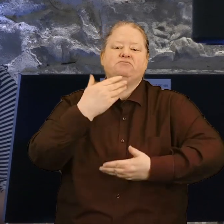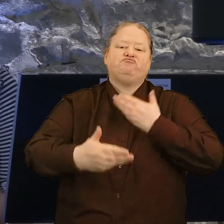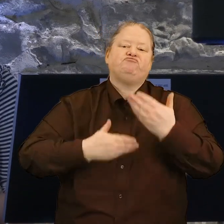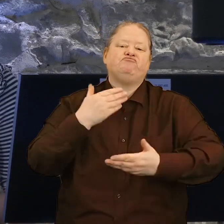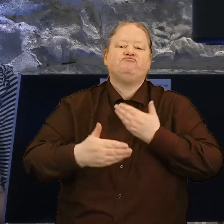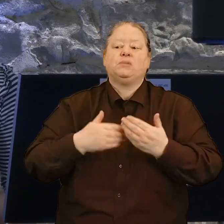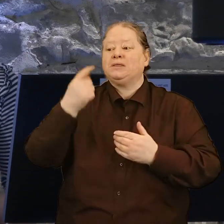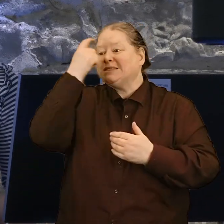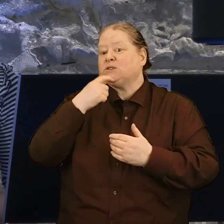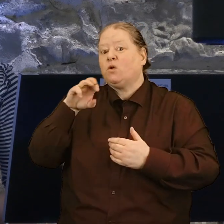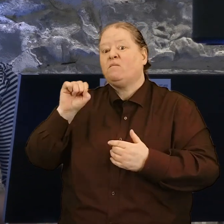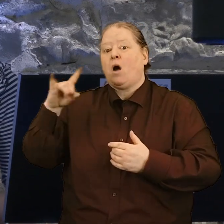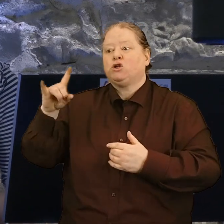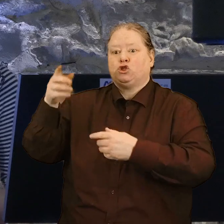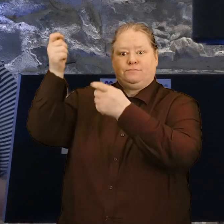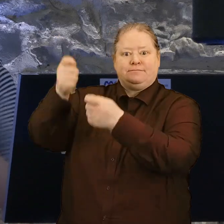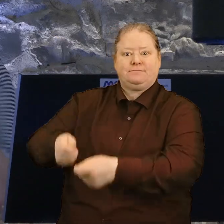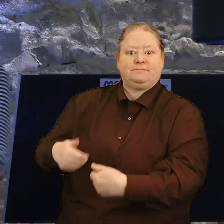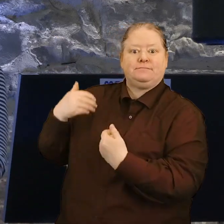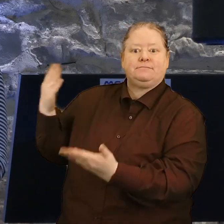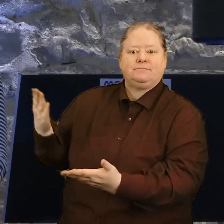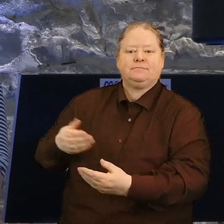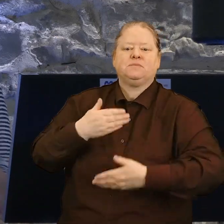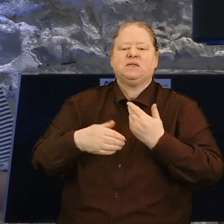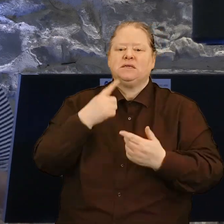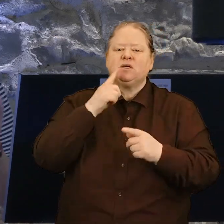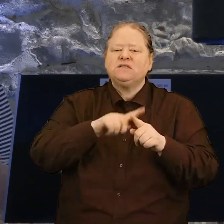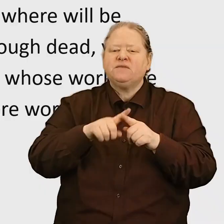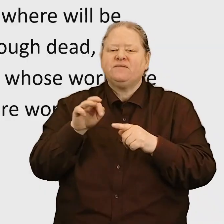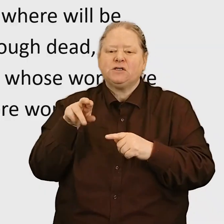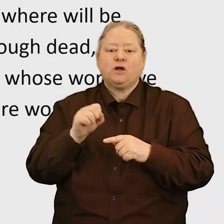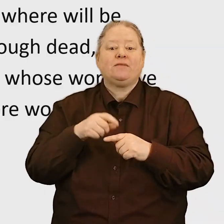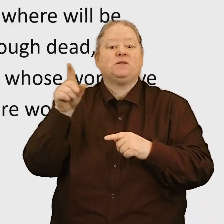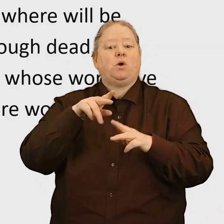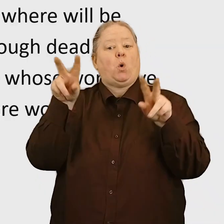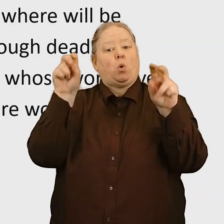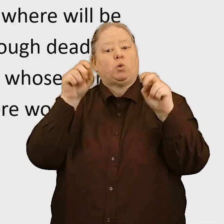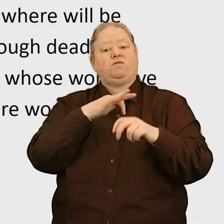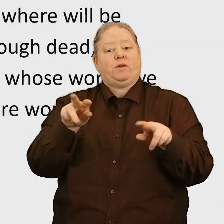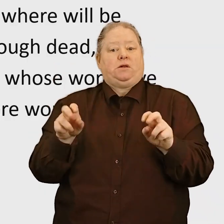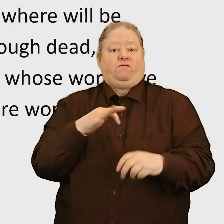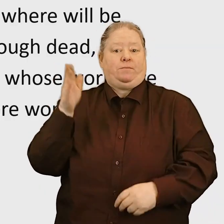the statue of Marsh, and in it he touches on many of the factors. And this is where I've taken the quote from the title from.